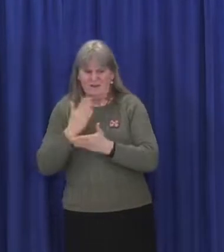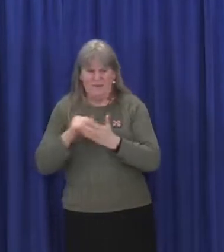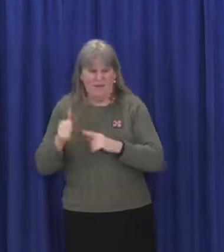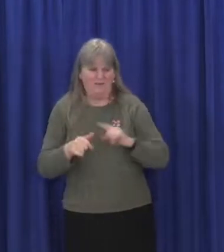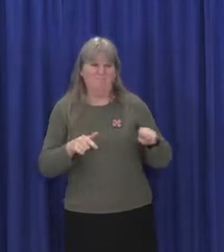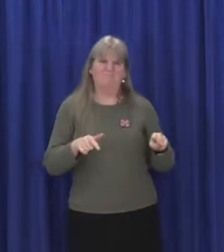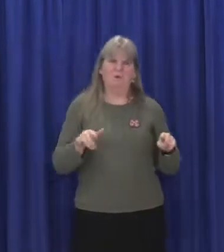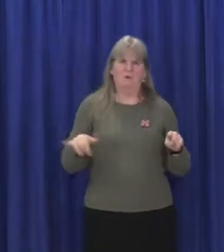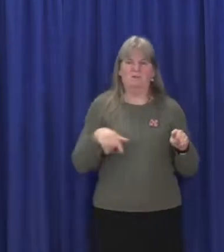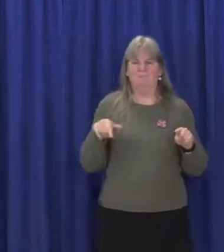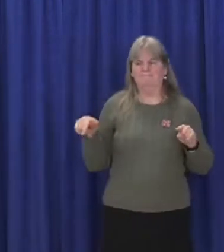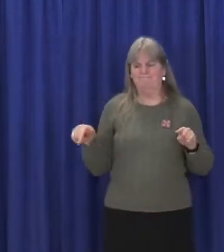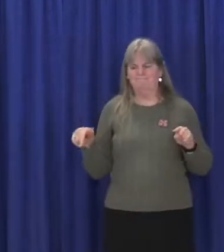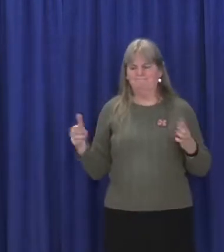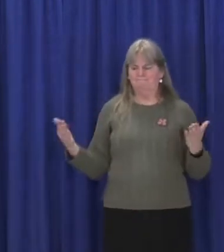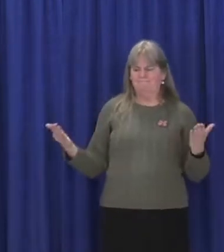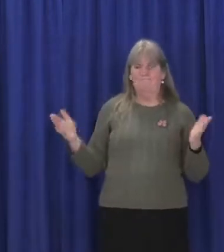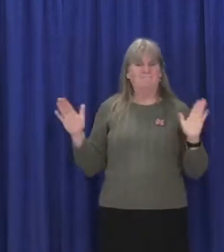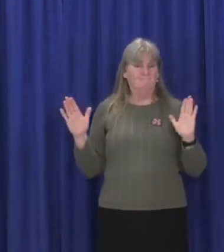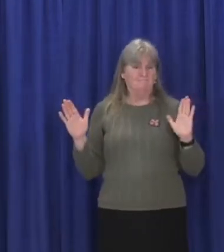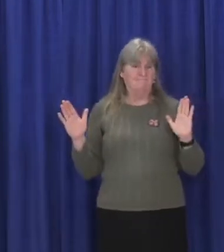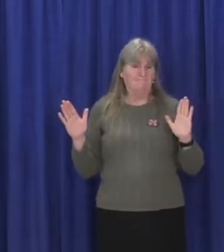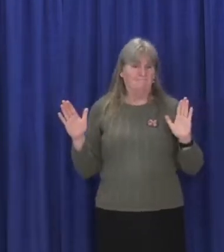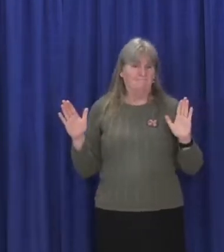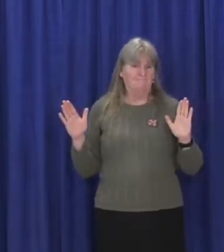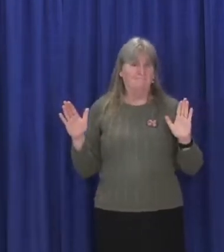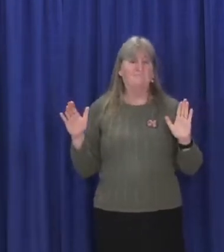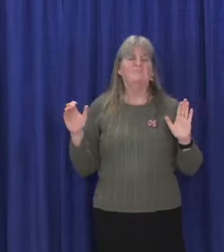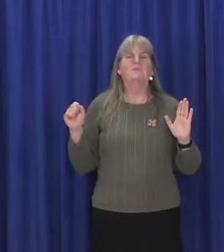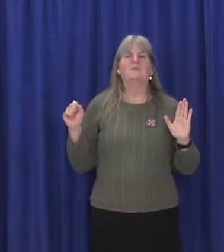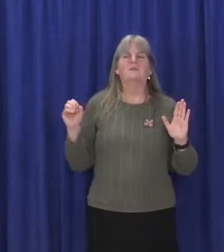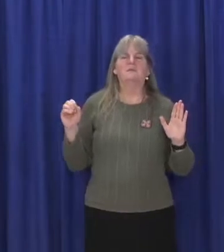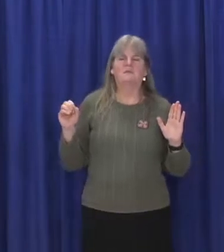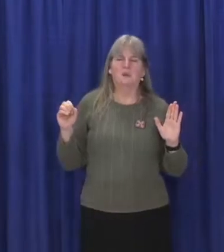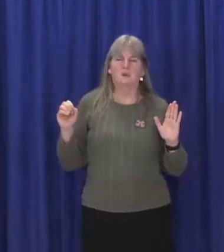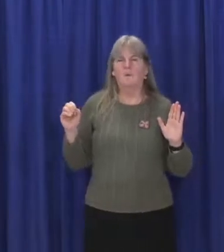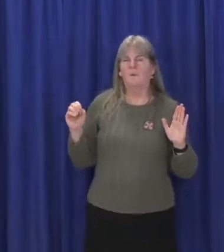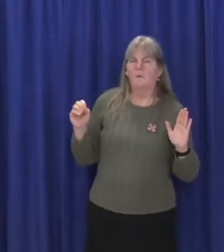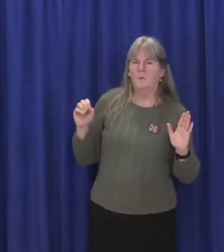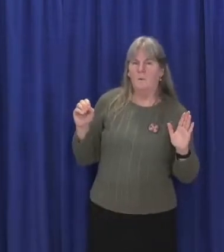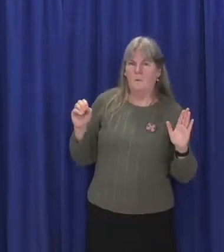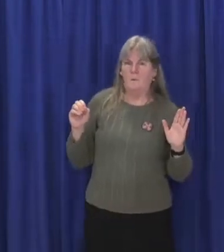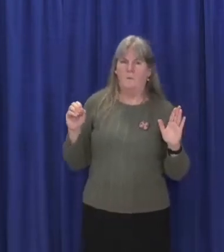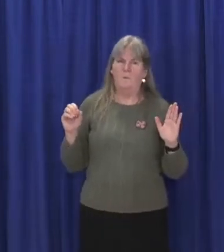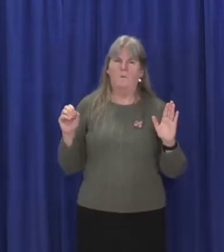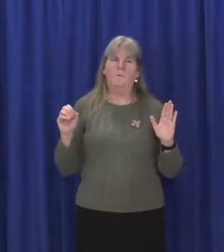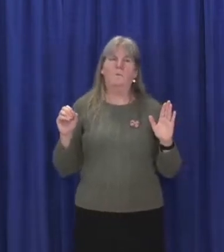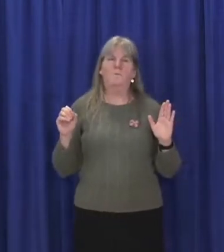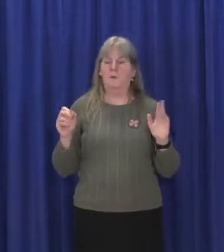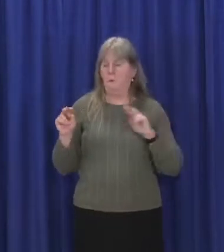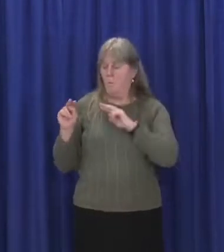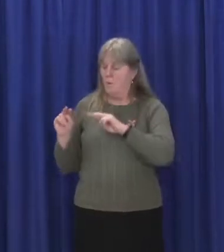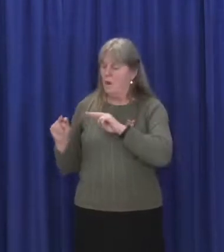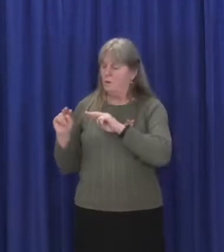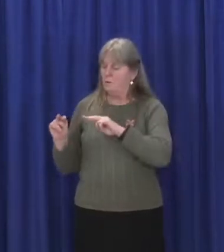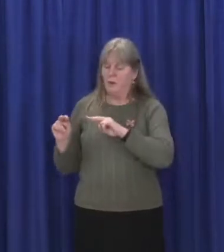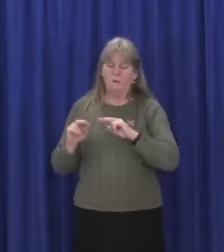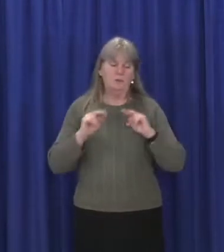that constellation of symptoms, and with the epidemiology we have right now in the territory, it's a good predictor of